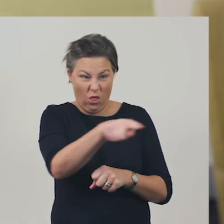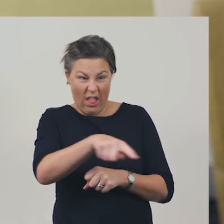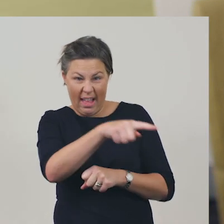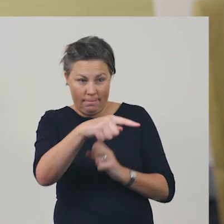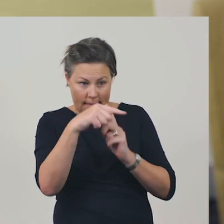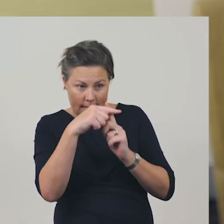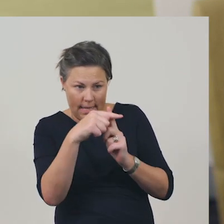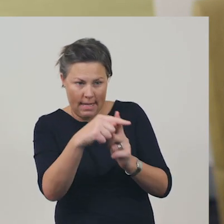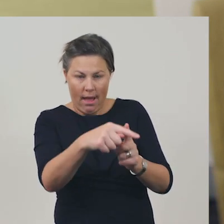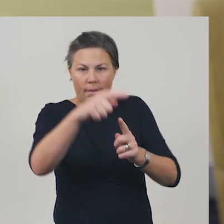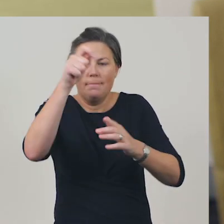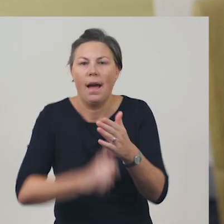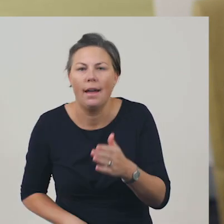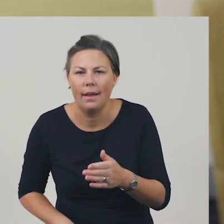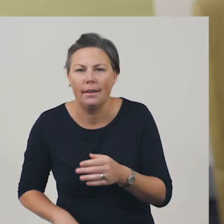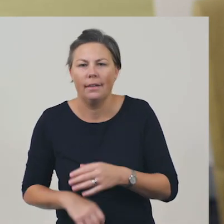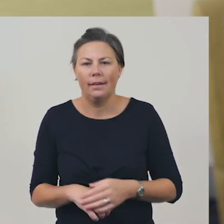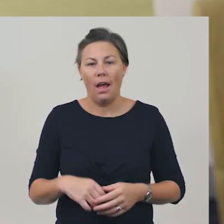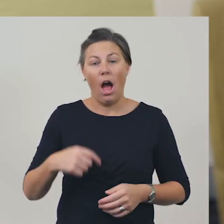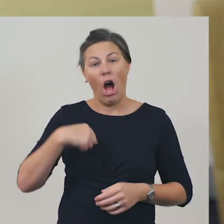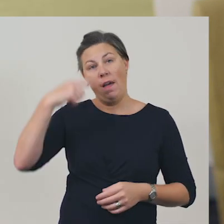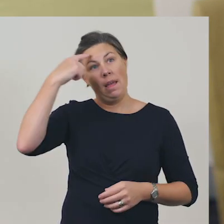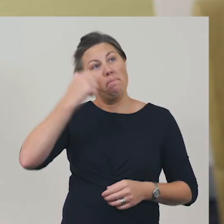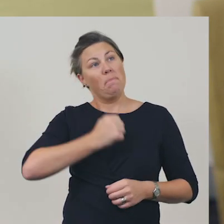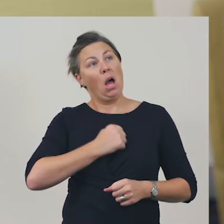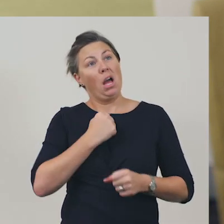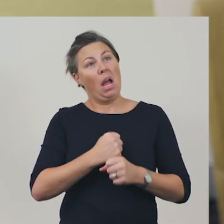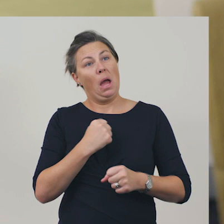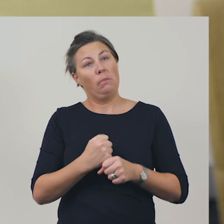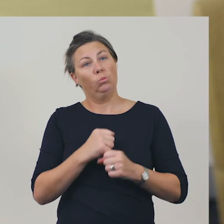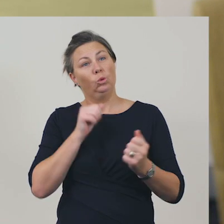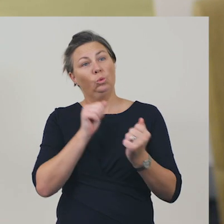I think Punbelievable is mostly going to be aimed at children,